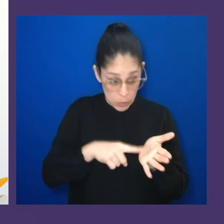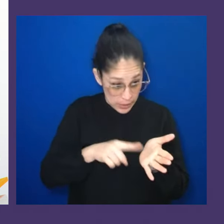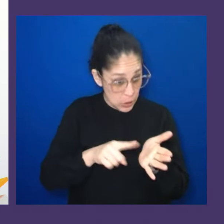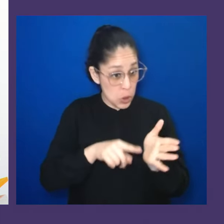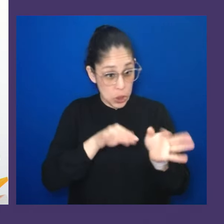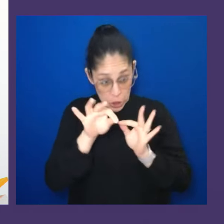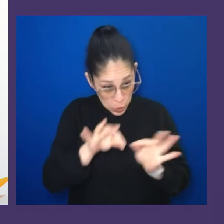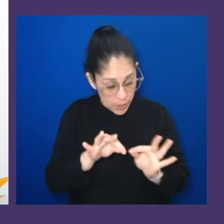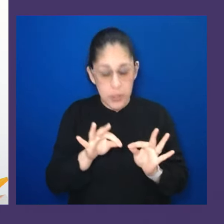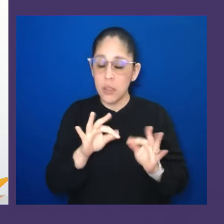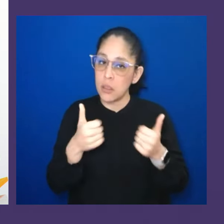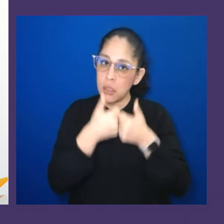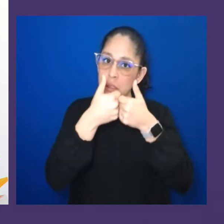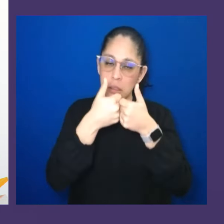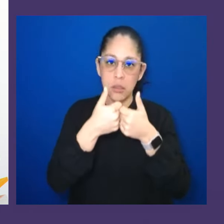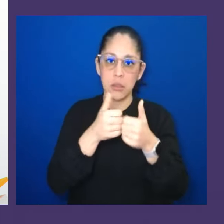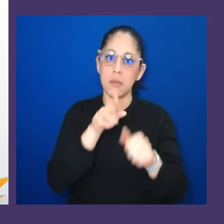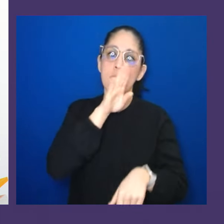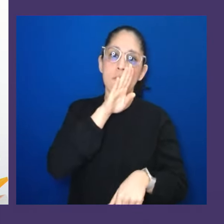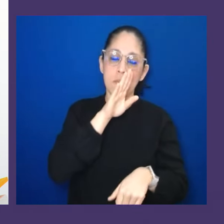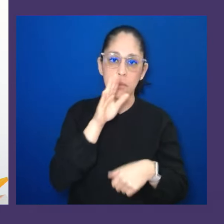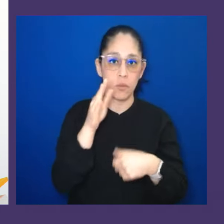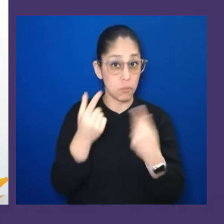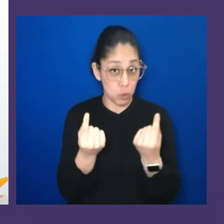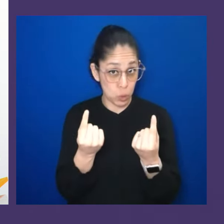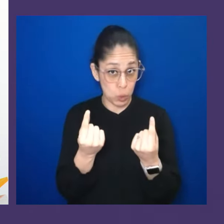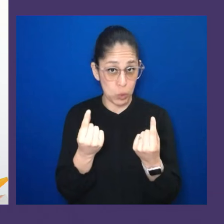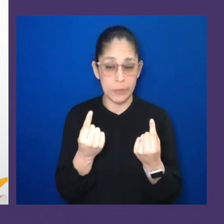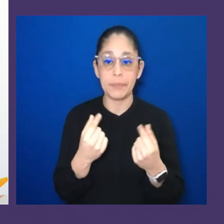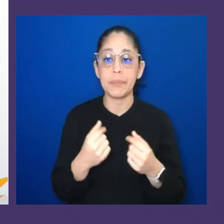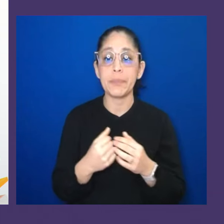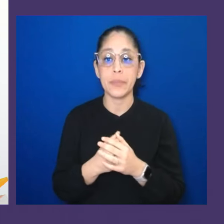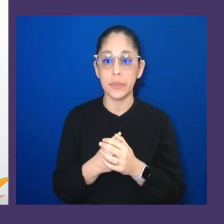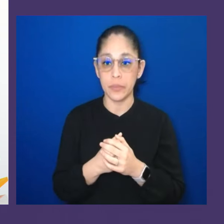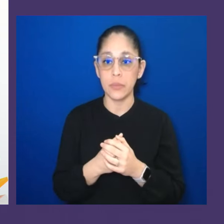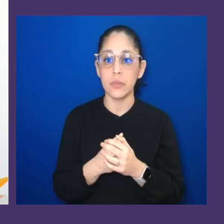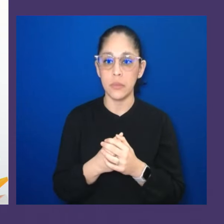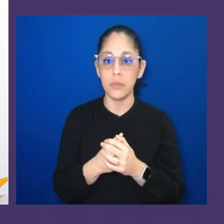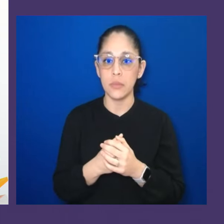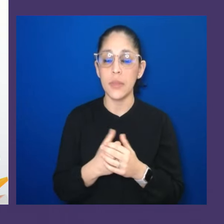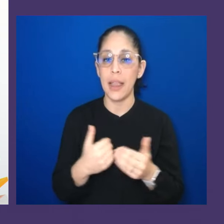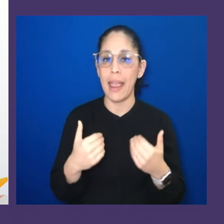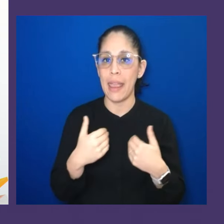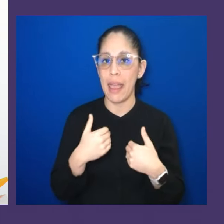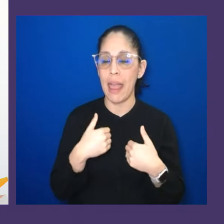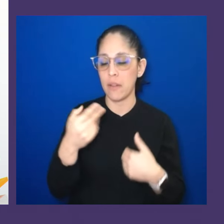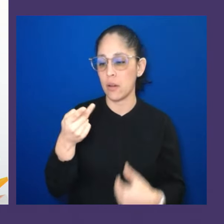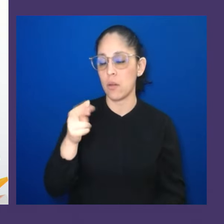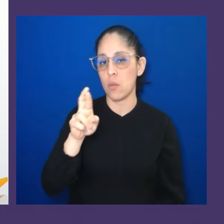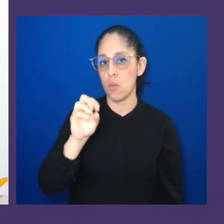So what I have right here is I made a prompt for a copilot